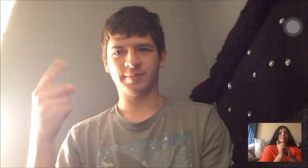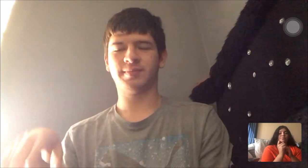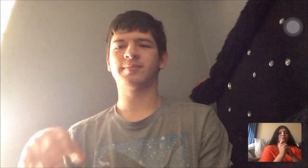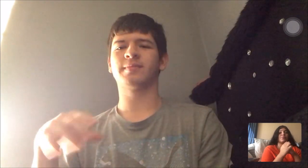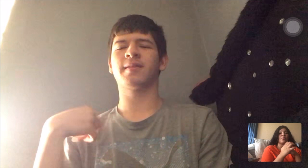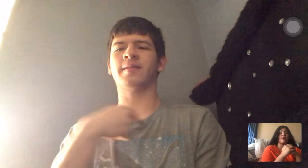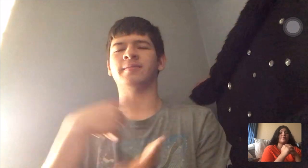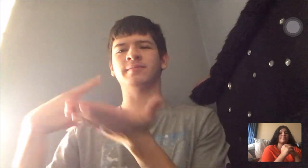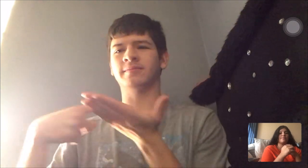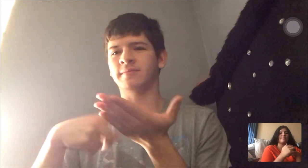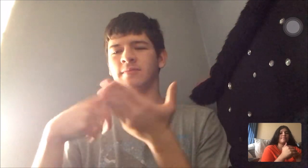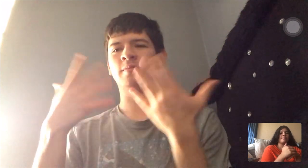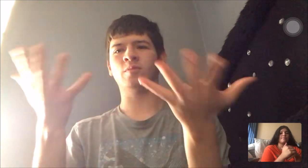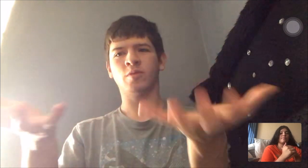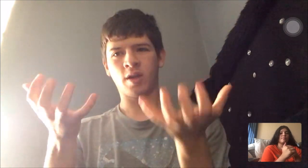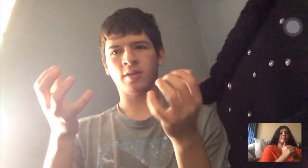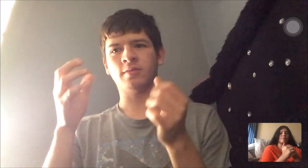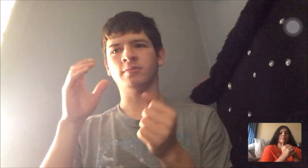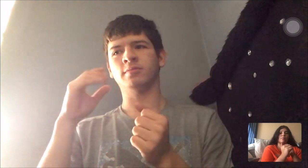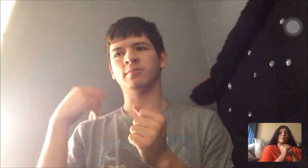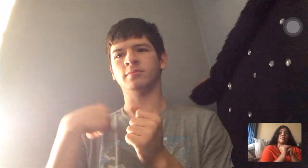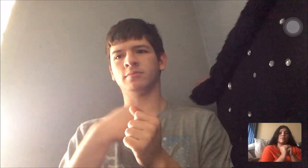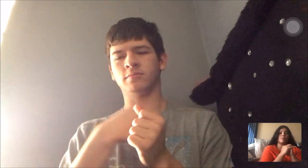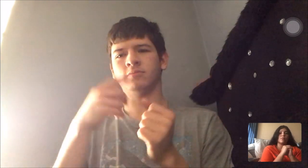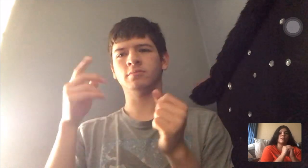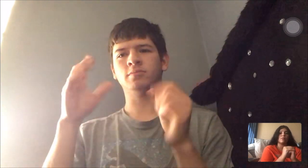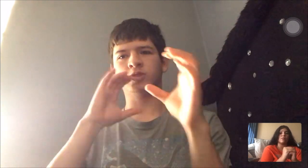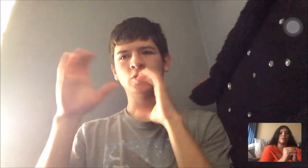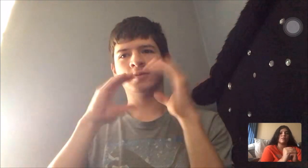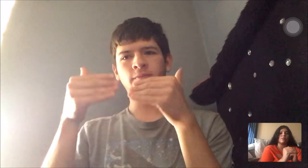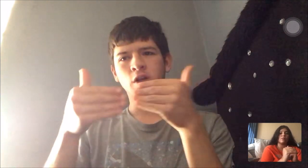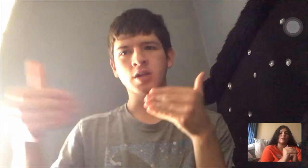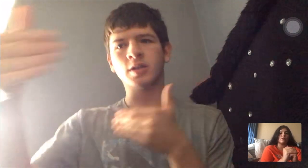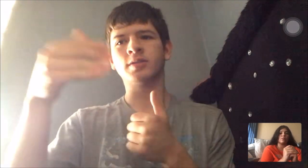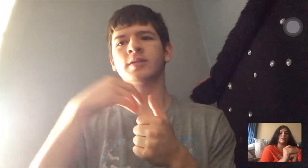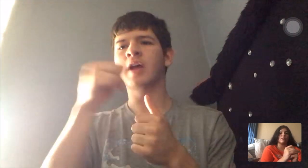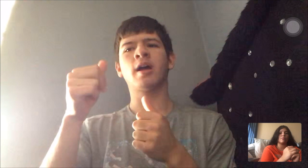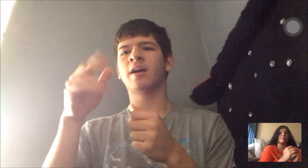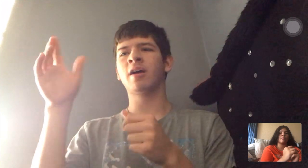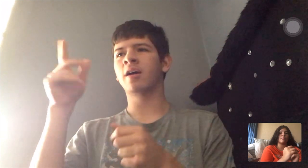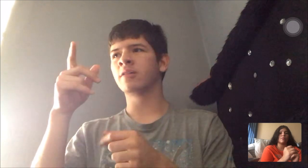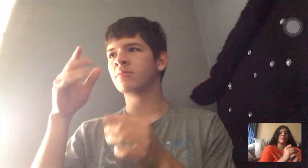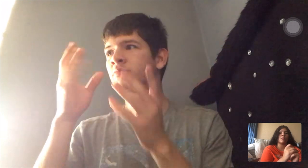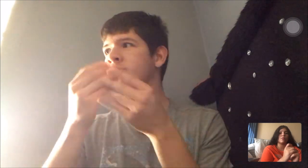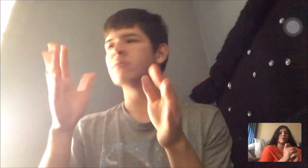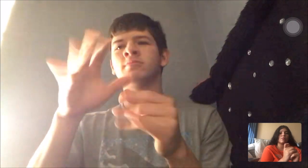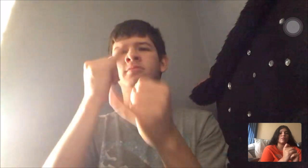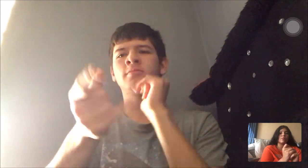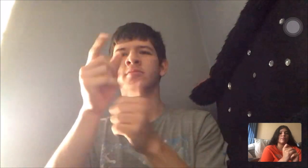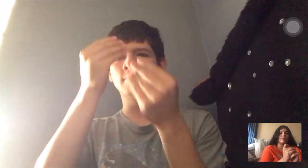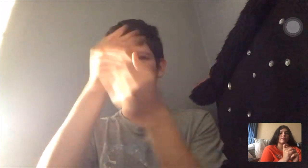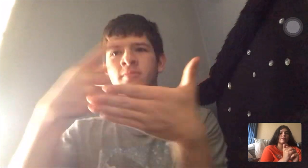We also discussed that the communication for the date is in advance, not last minute.